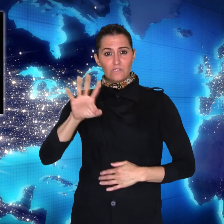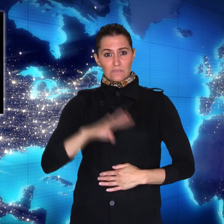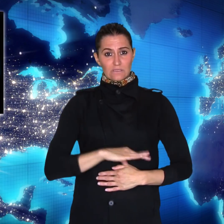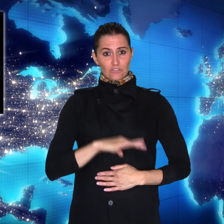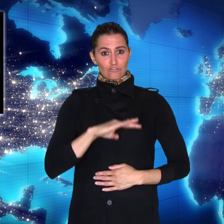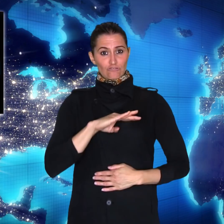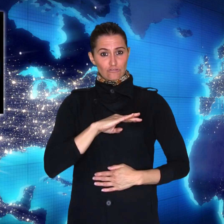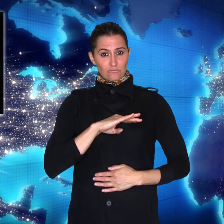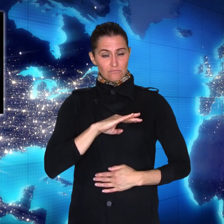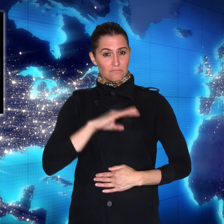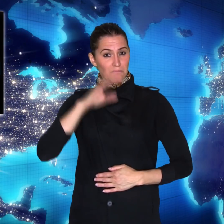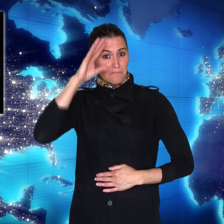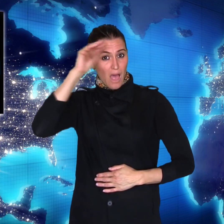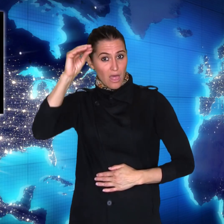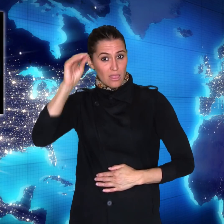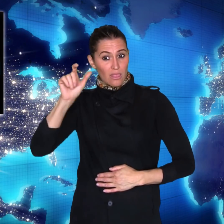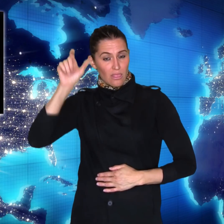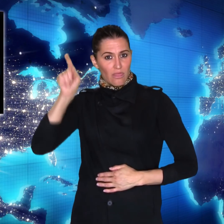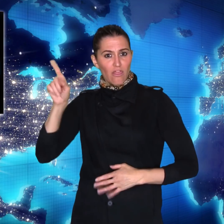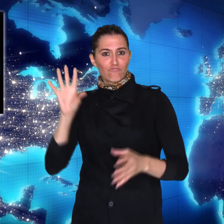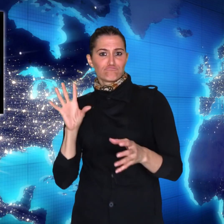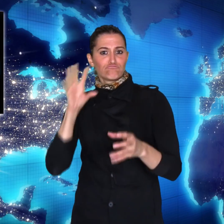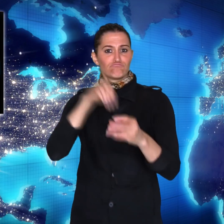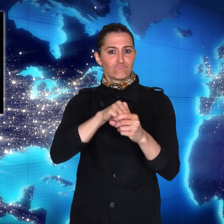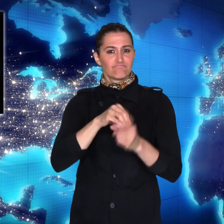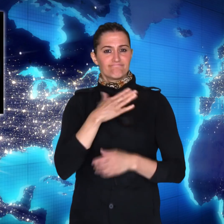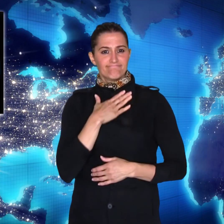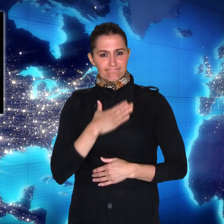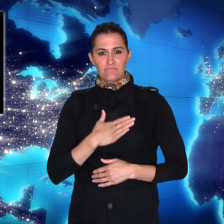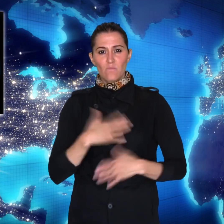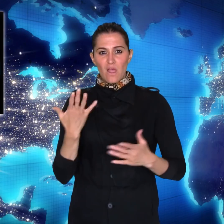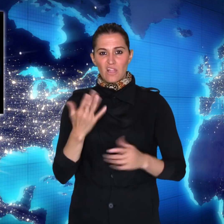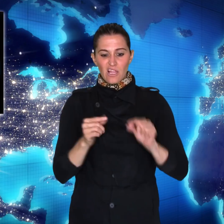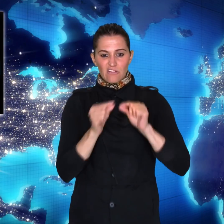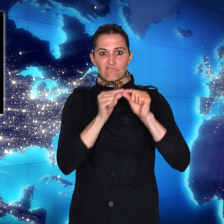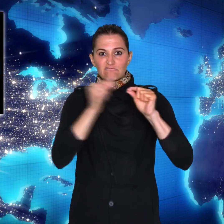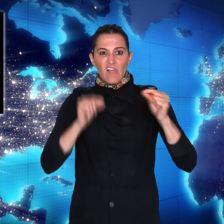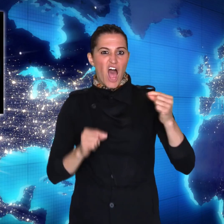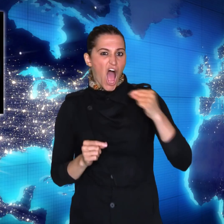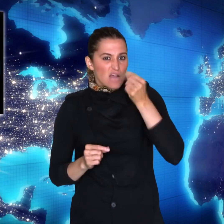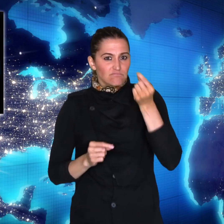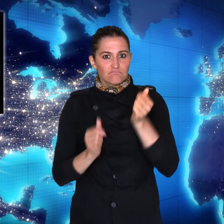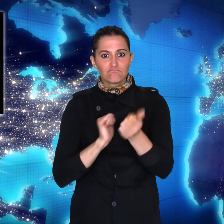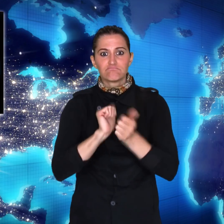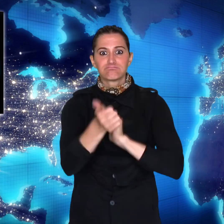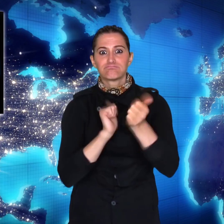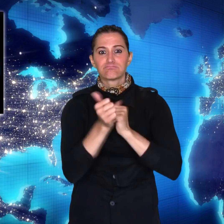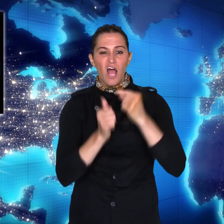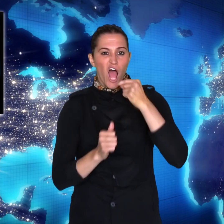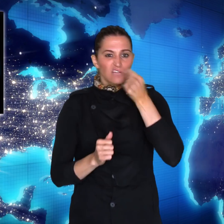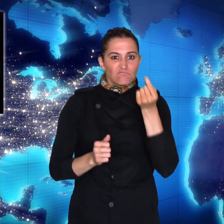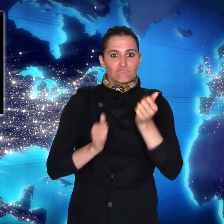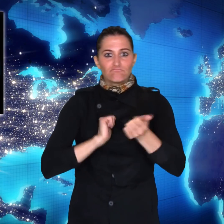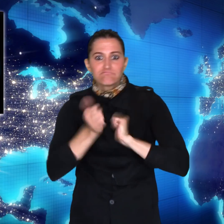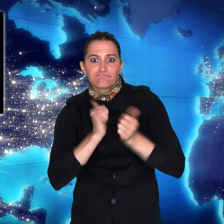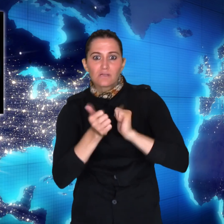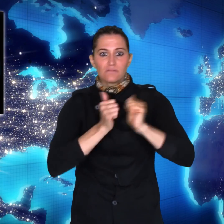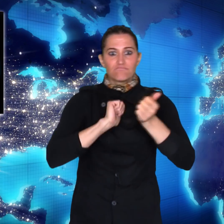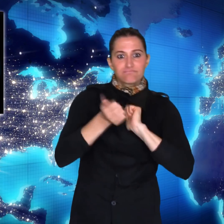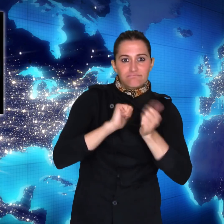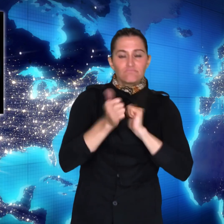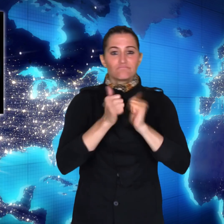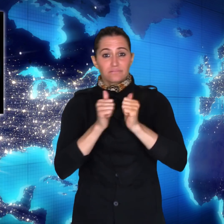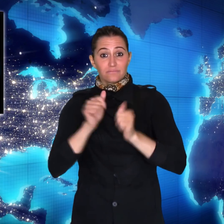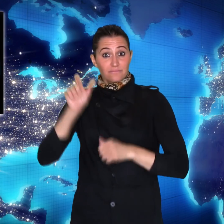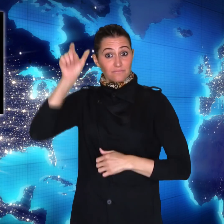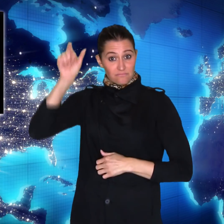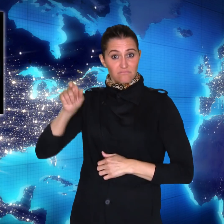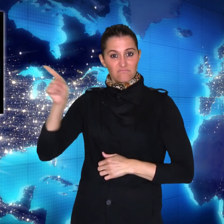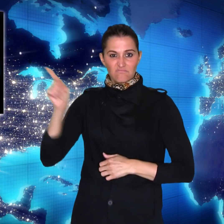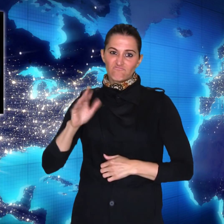ate a Carolina Reaper pepper,